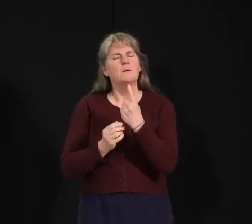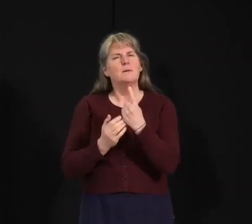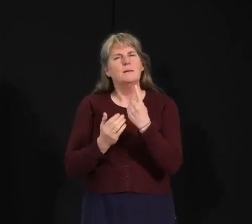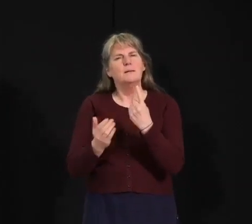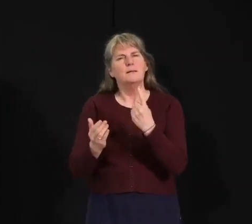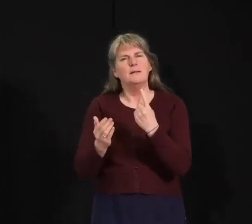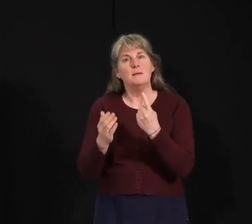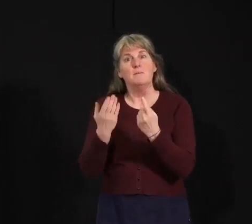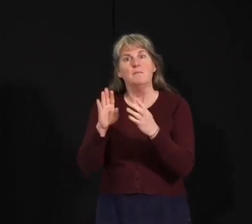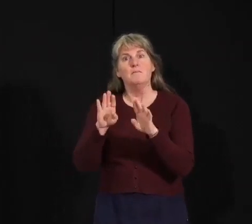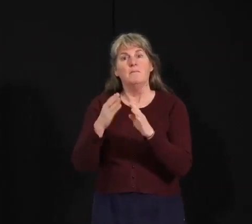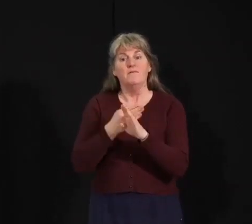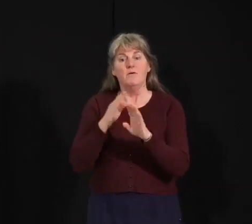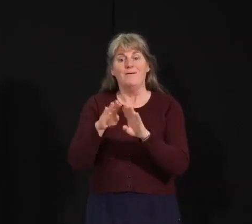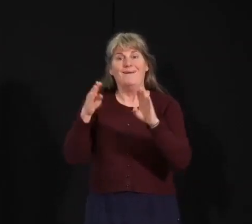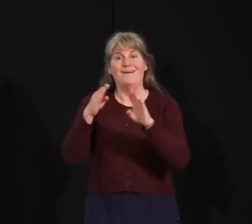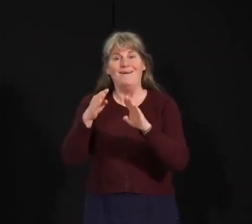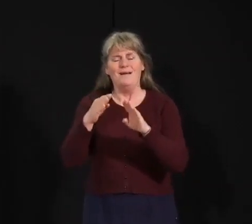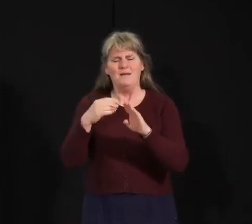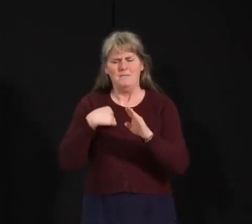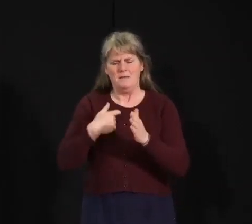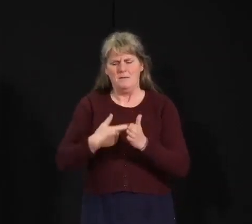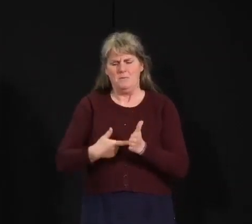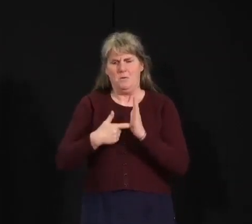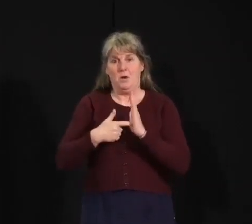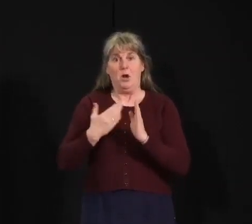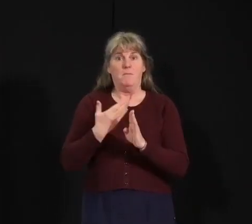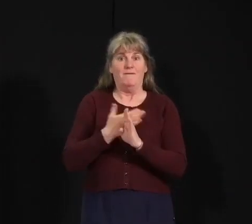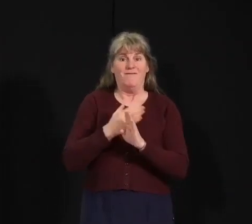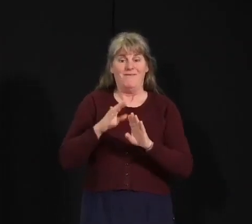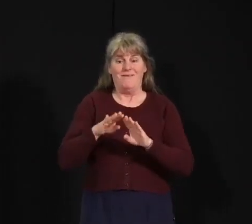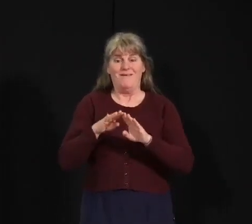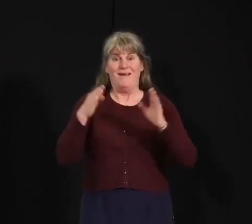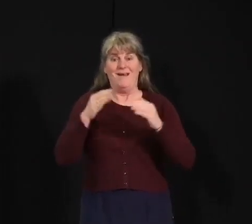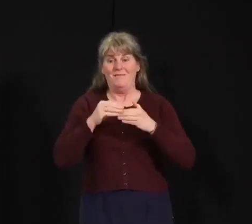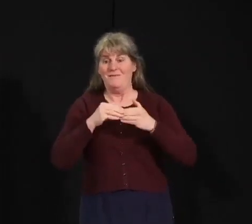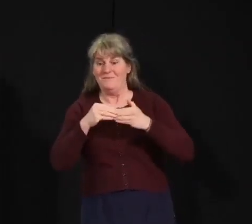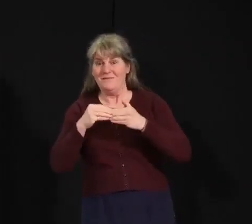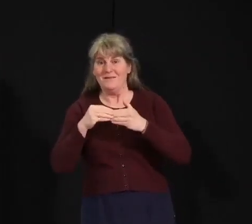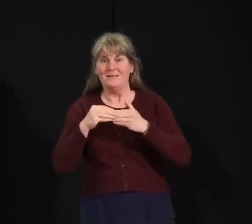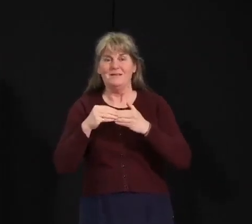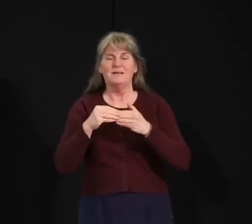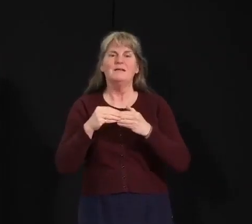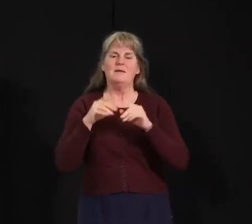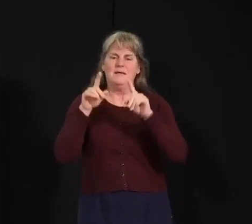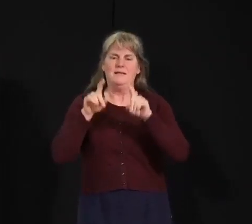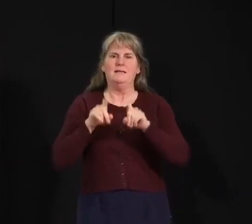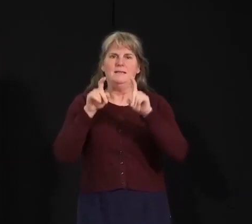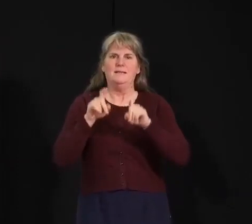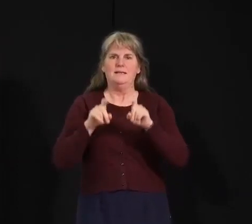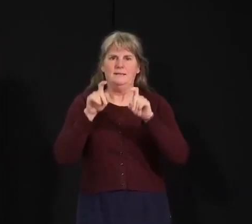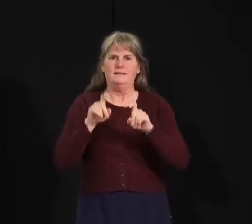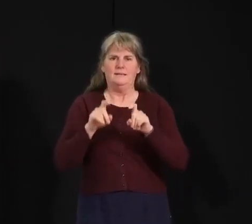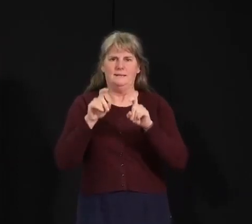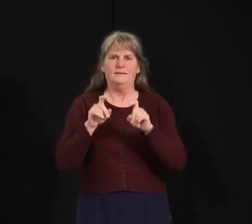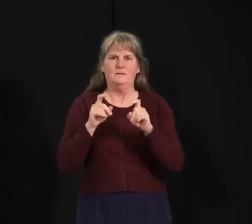weeks ahead, as we, like the rest of Canada, are actively thinking and planning in this area.